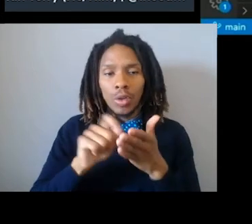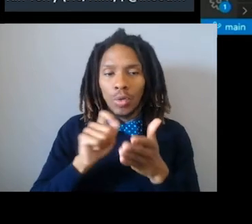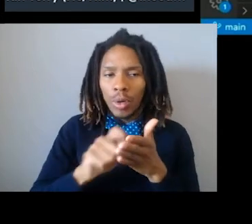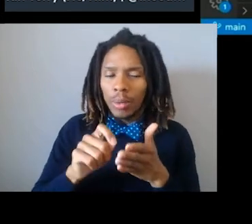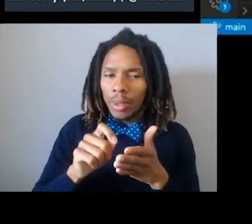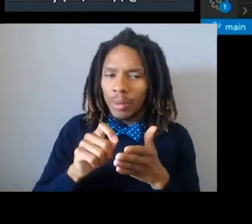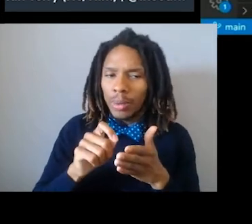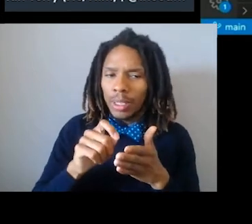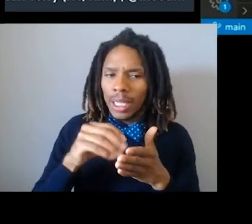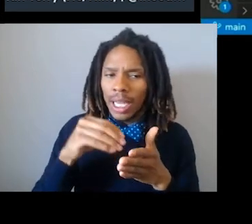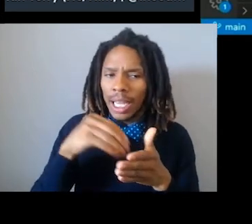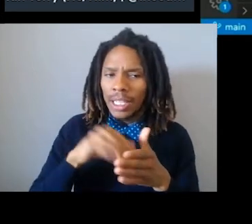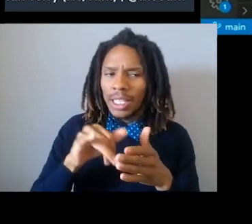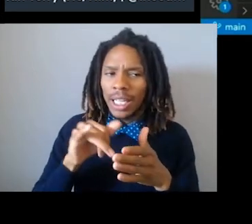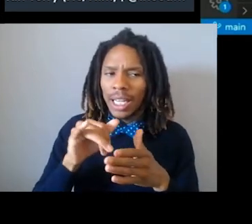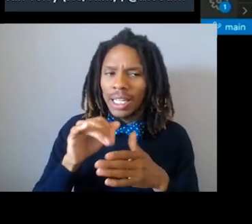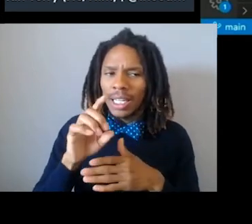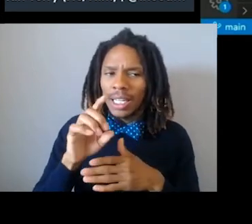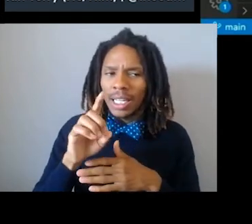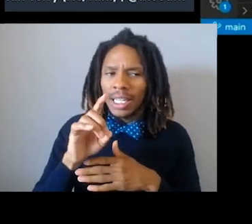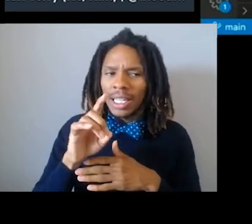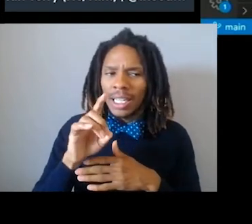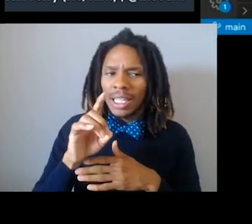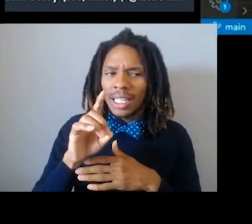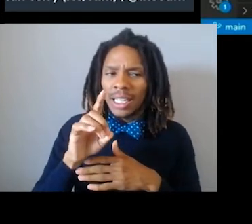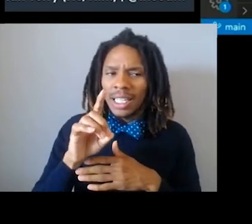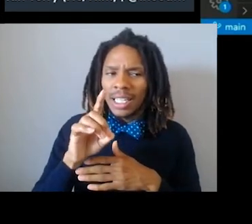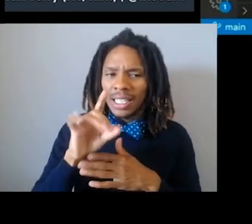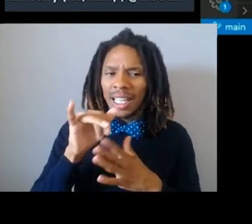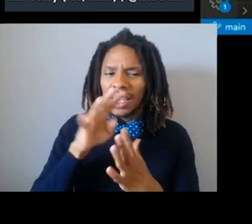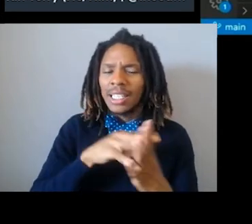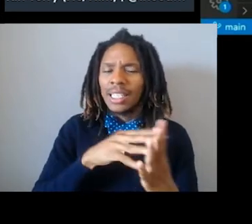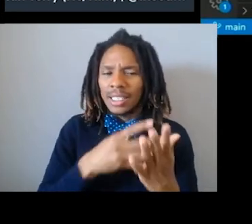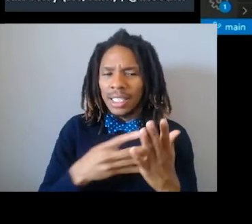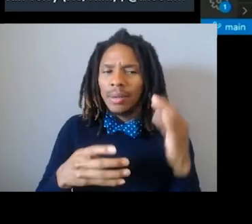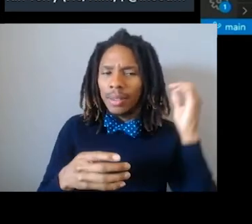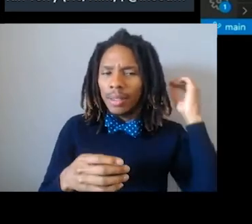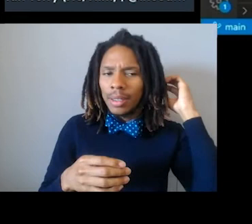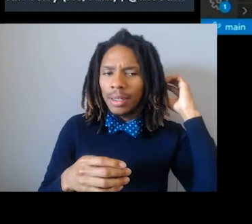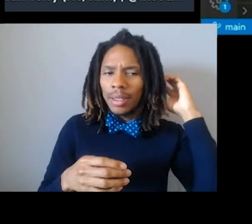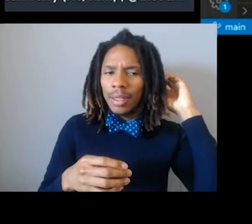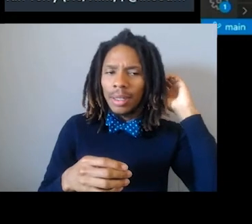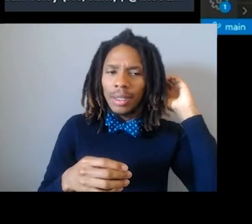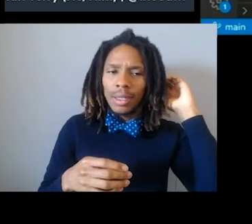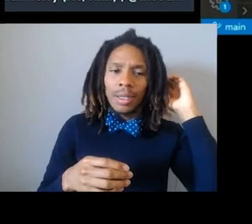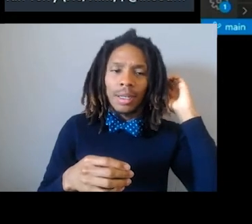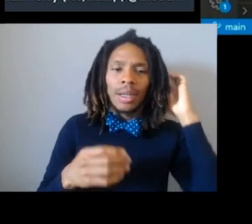Okay, good. Right, so what I like to do is, the way that I do these is a lot of people tend to write lots of scripts.